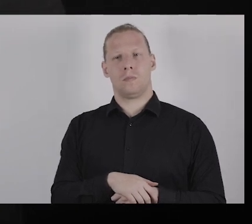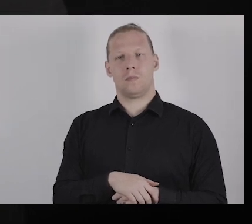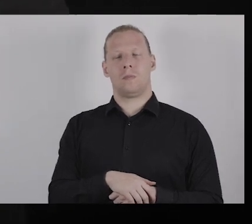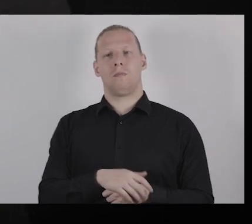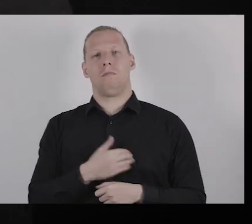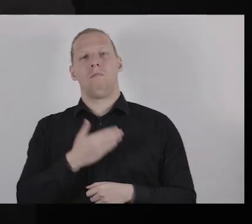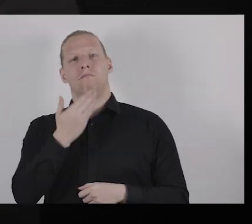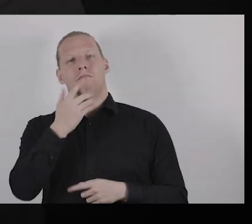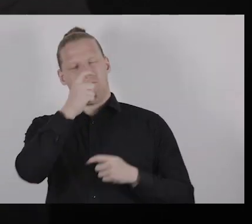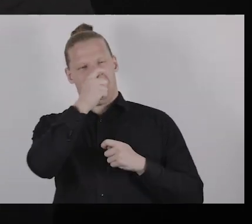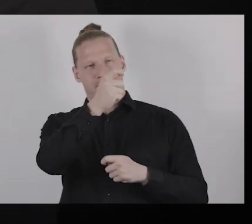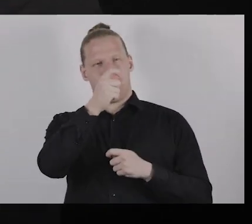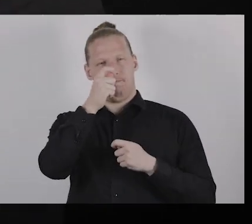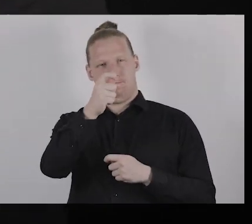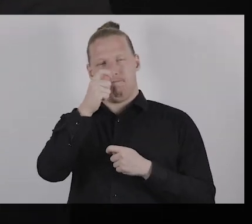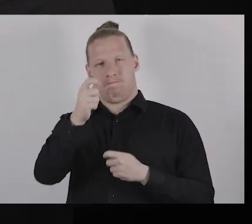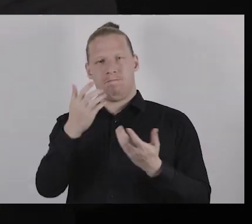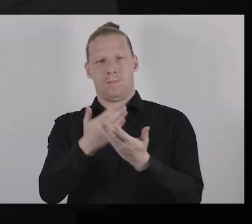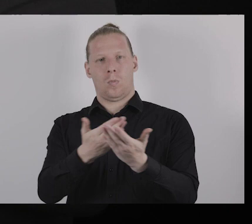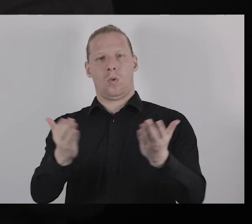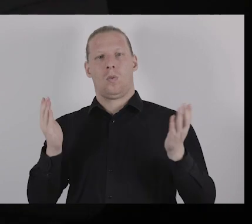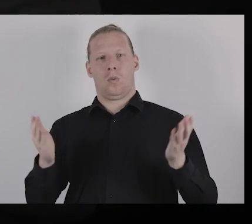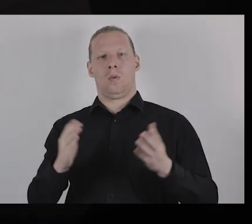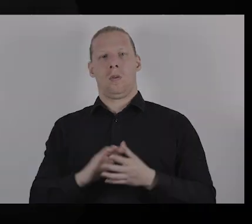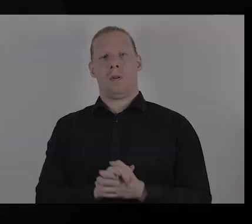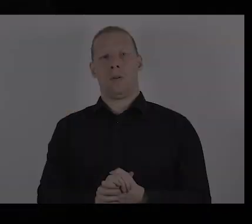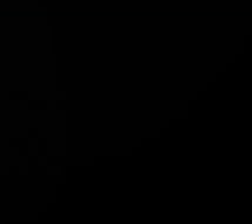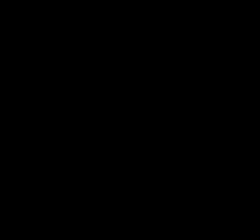ngā mihi, ngā mihi nui, kia koutou katoa. Kia ora.